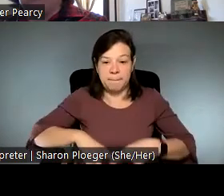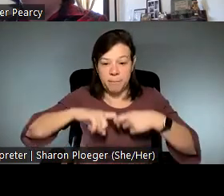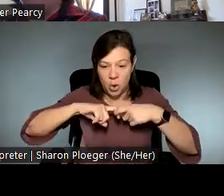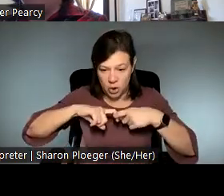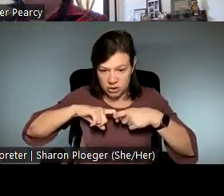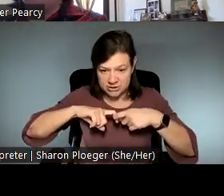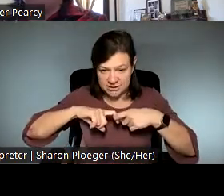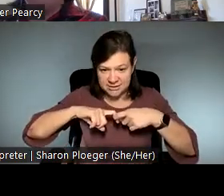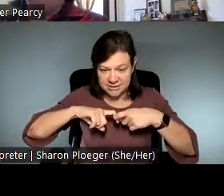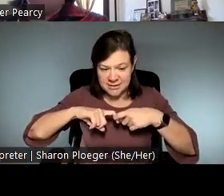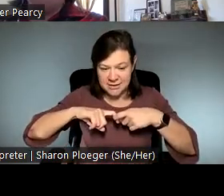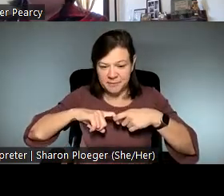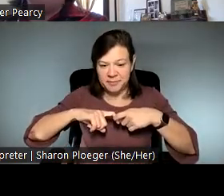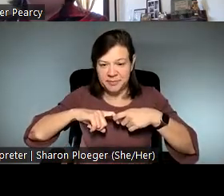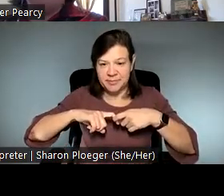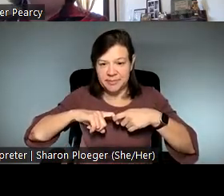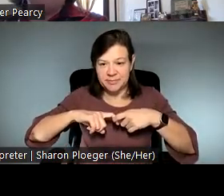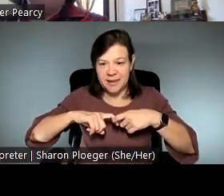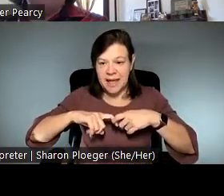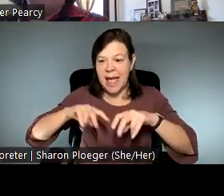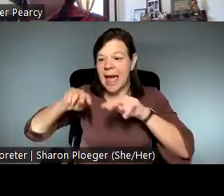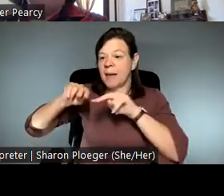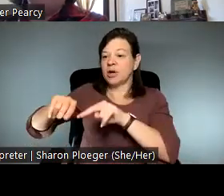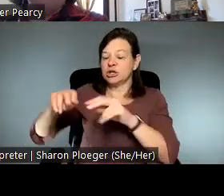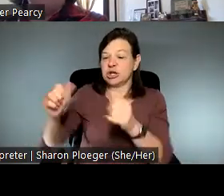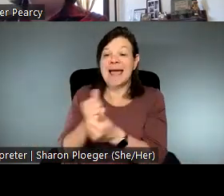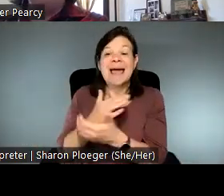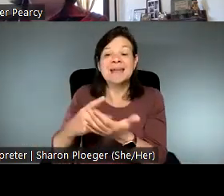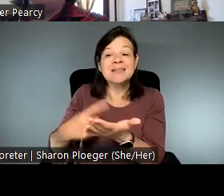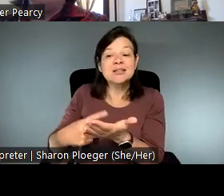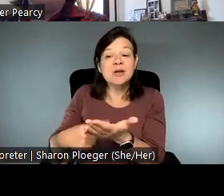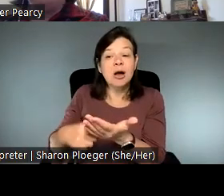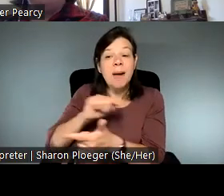and kind take a look. Anything that's on alt text, I will leave until after our alt text demo.